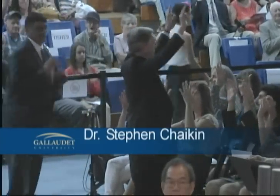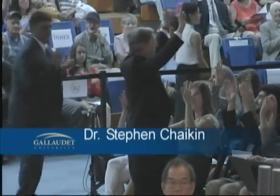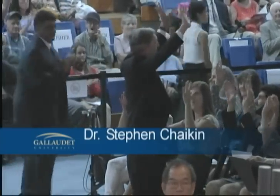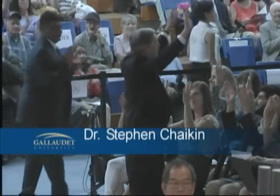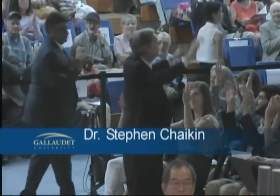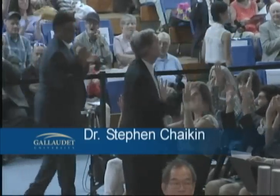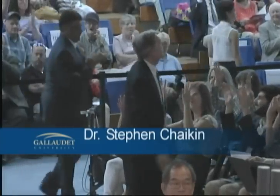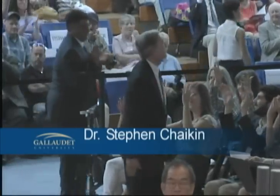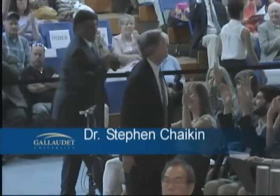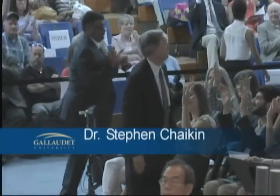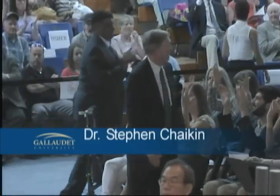Thank you so much.